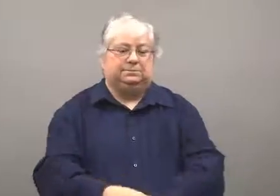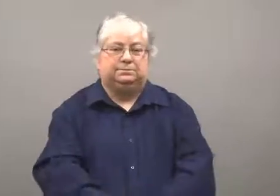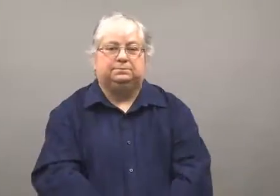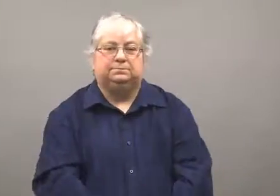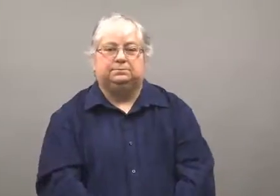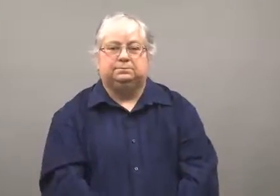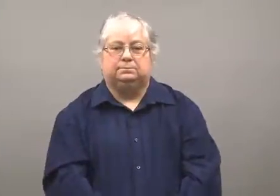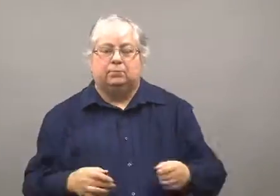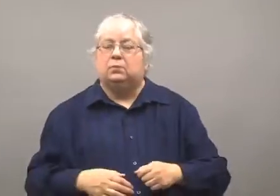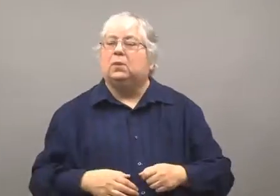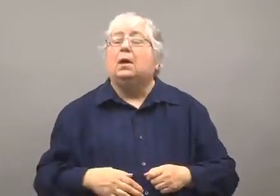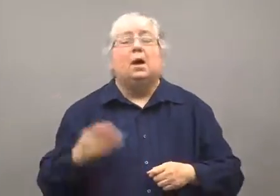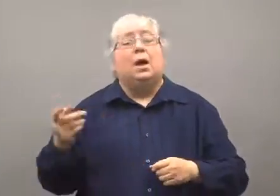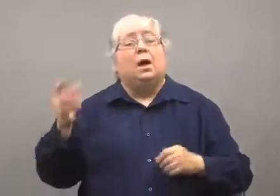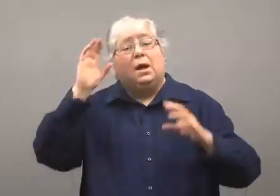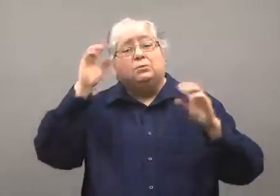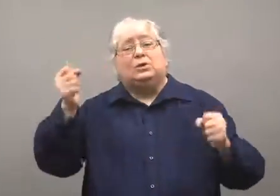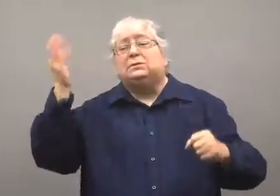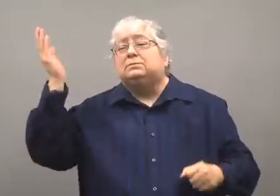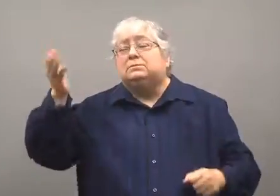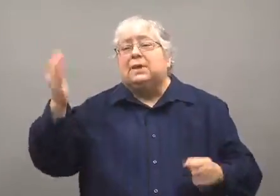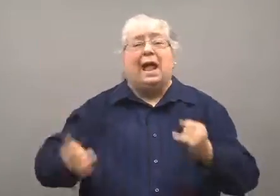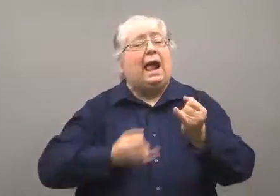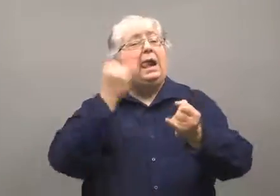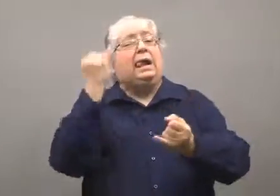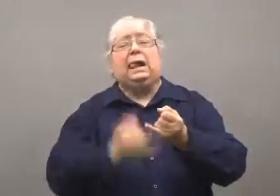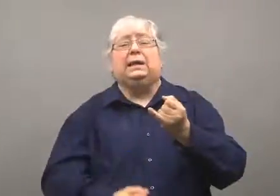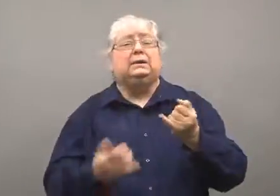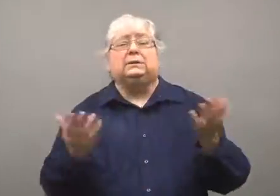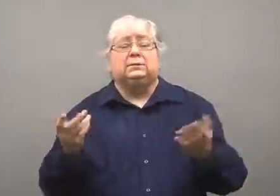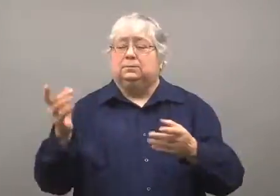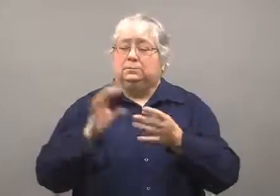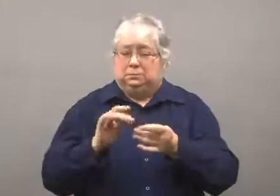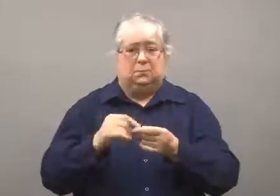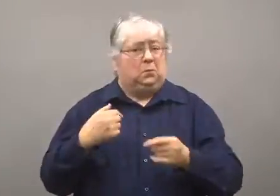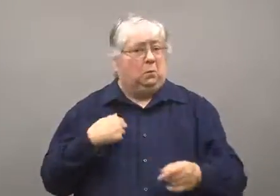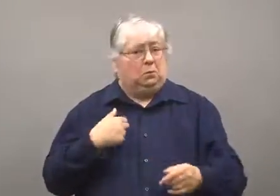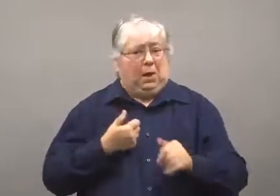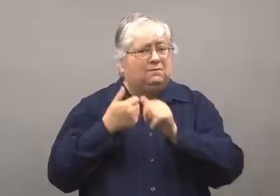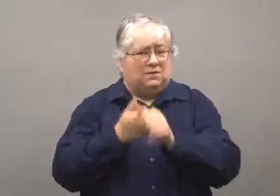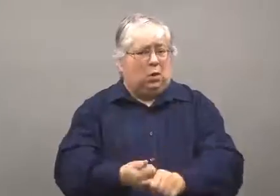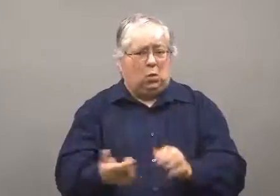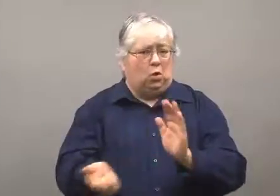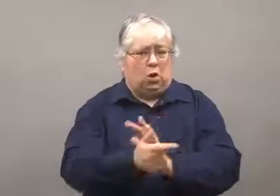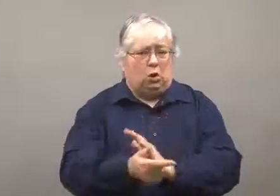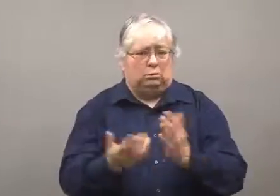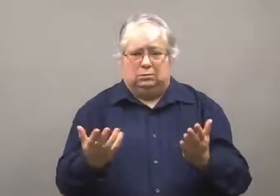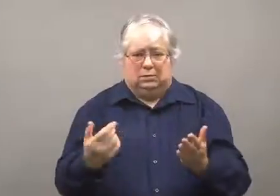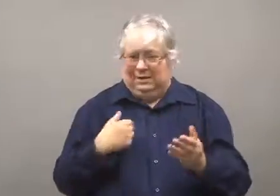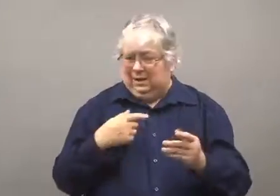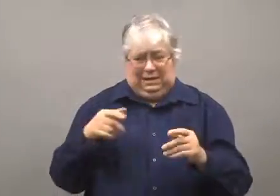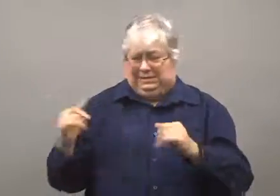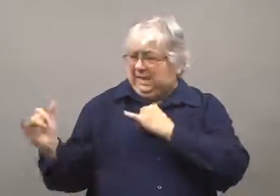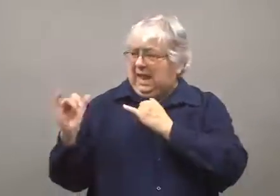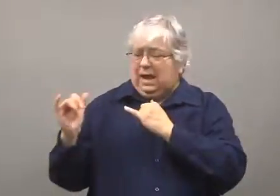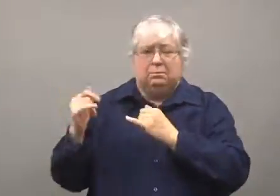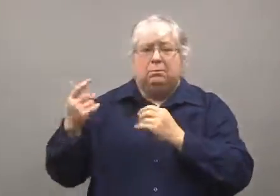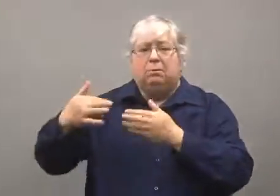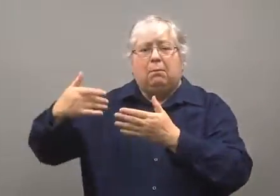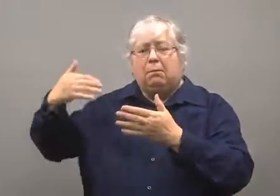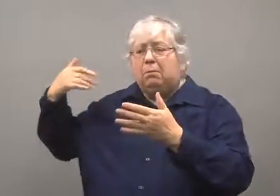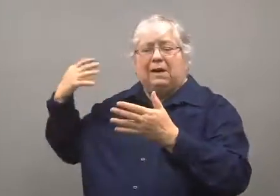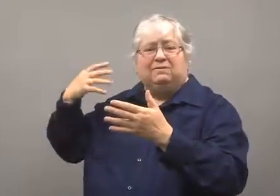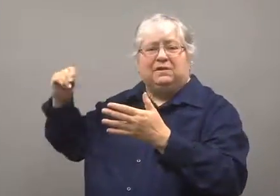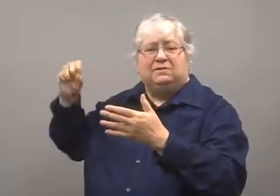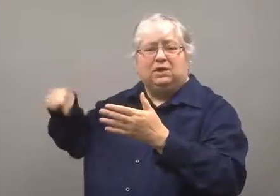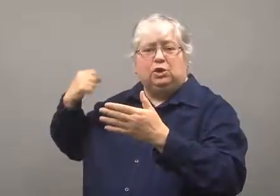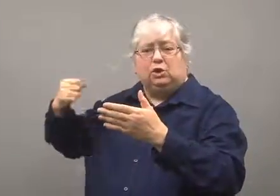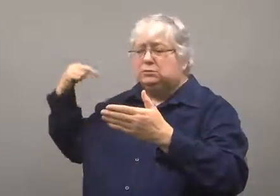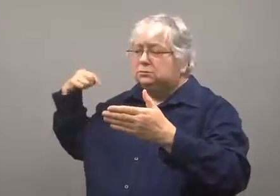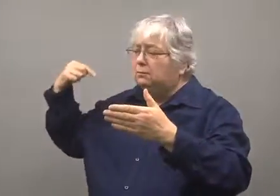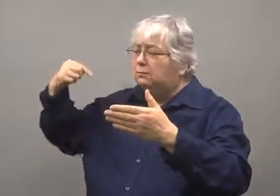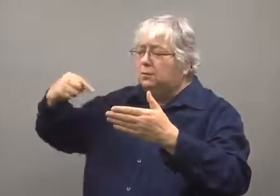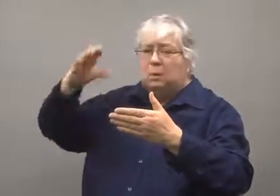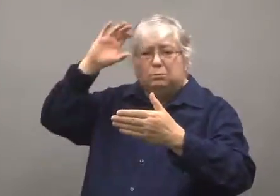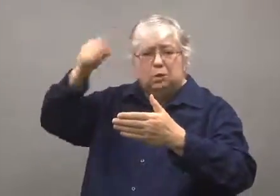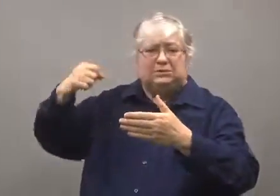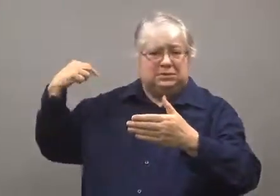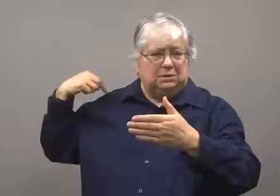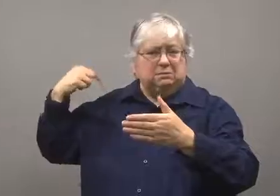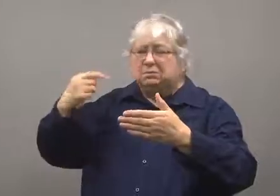At the conclusion, the president said he was acting in accordance with the law.